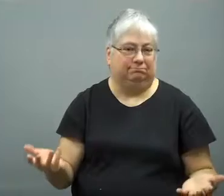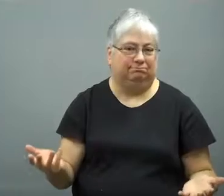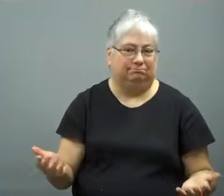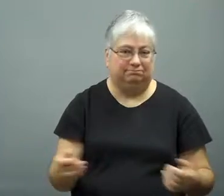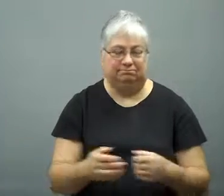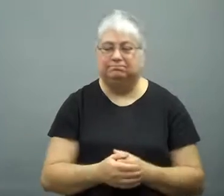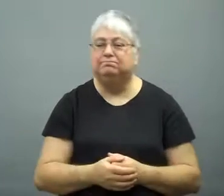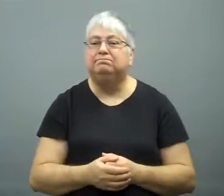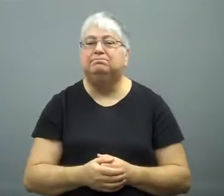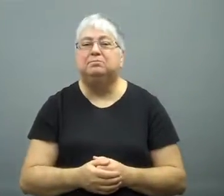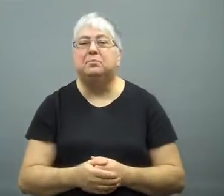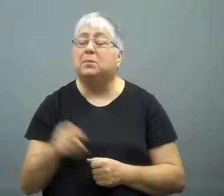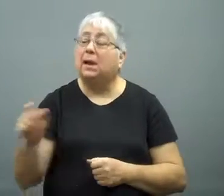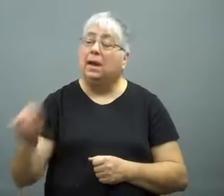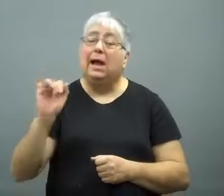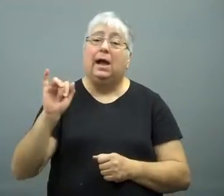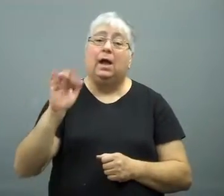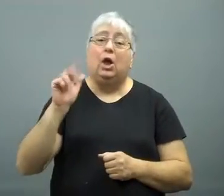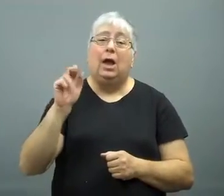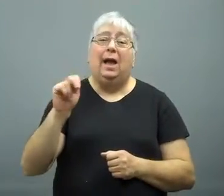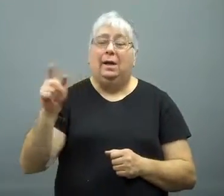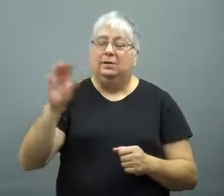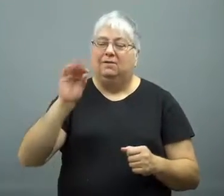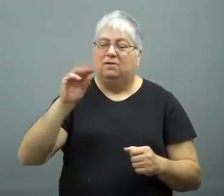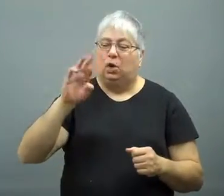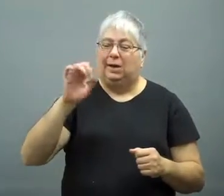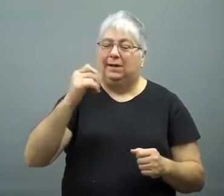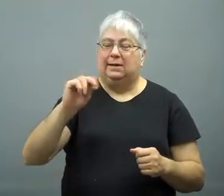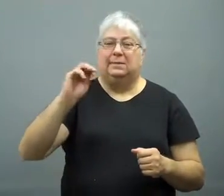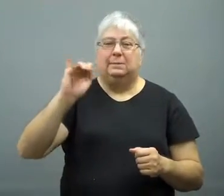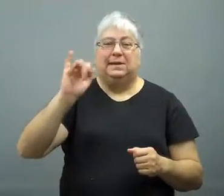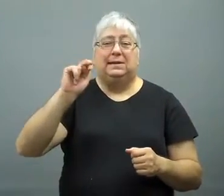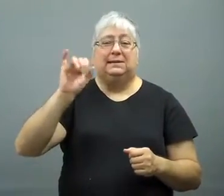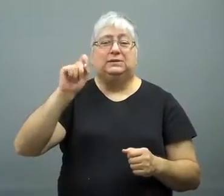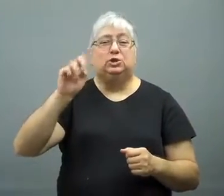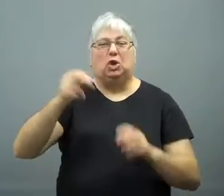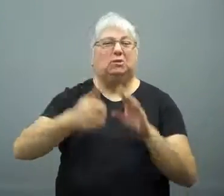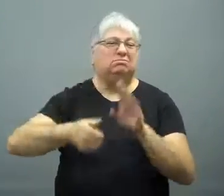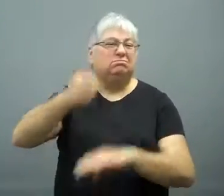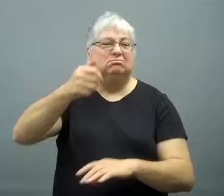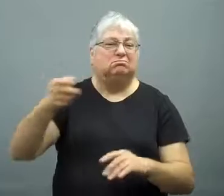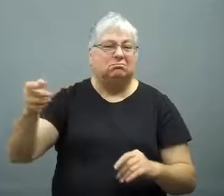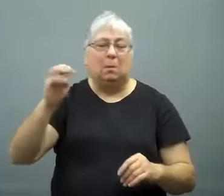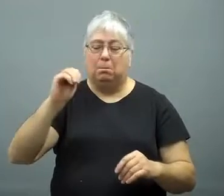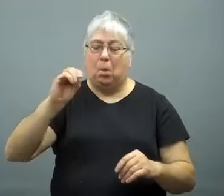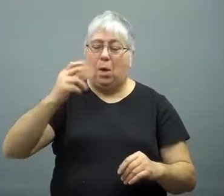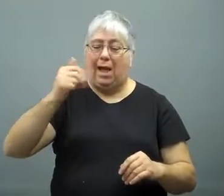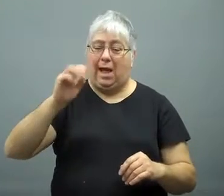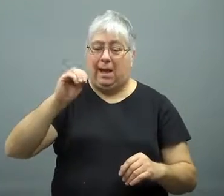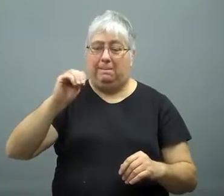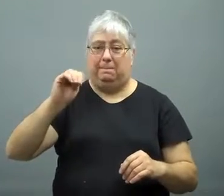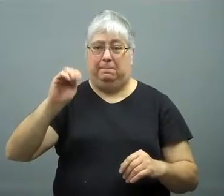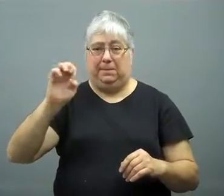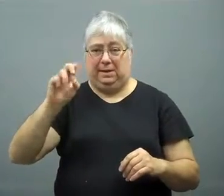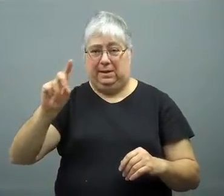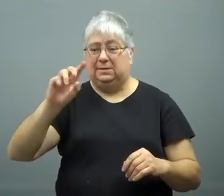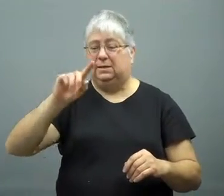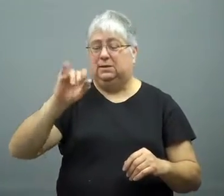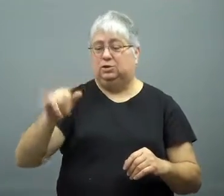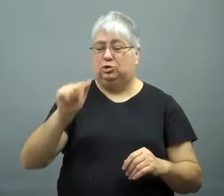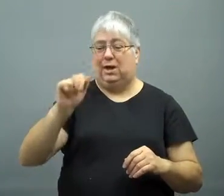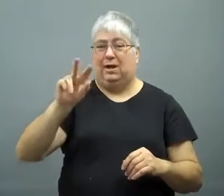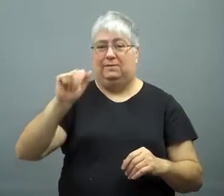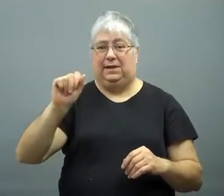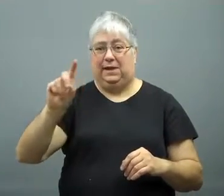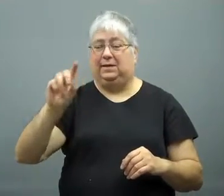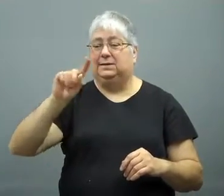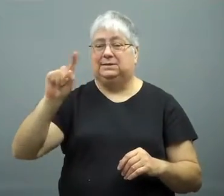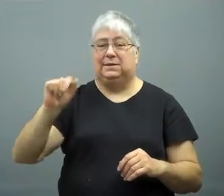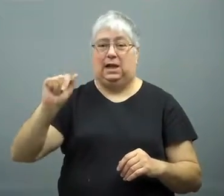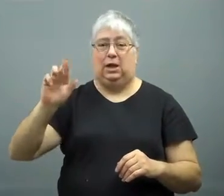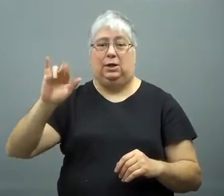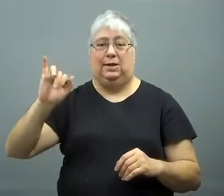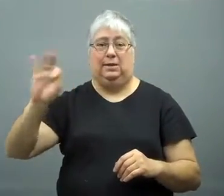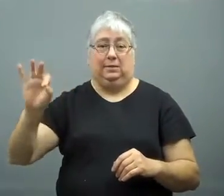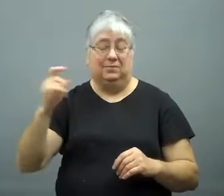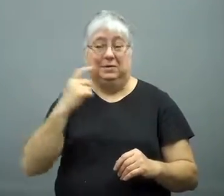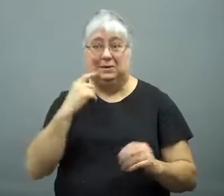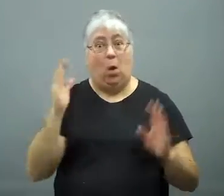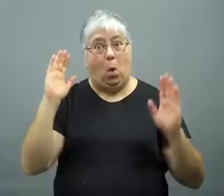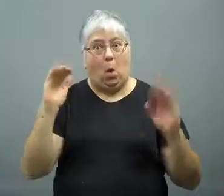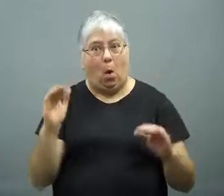Iran's foreign minister, Mohammed Javad Zarif,